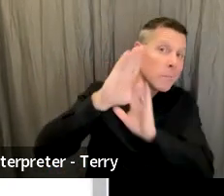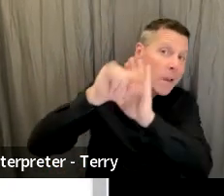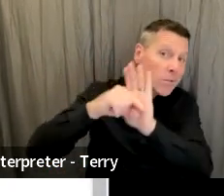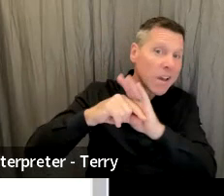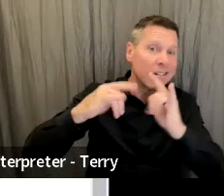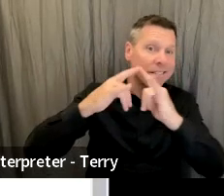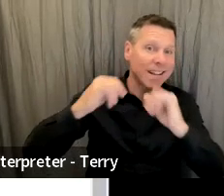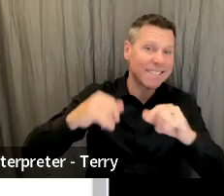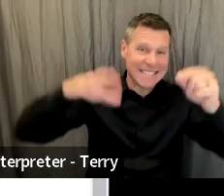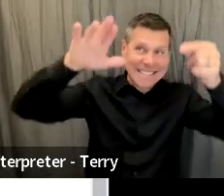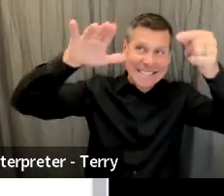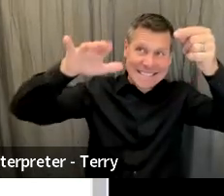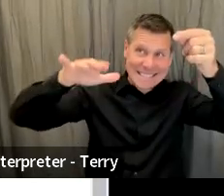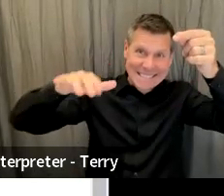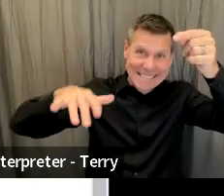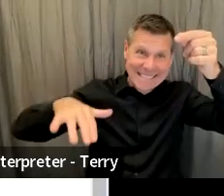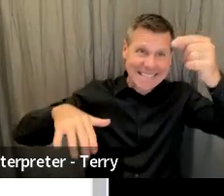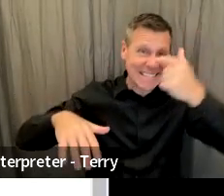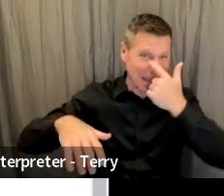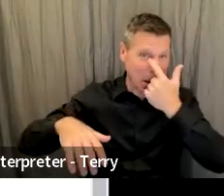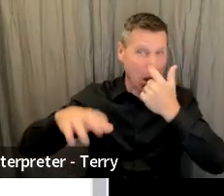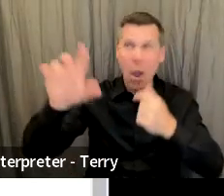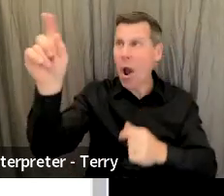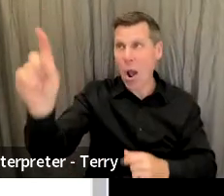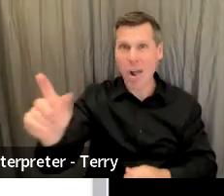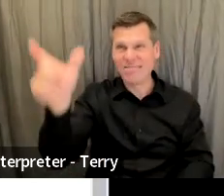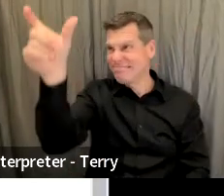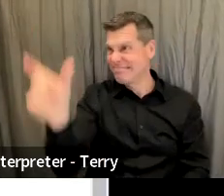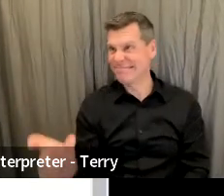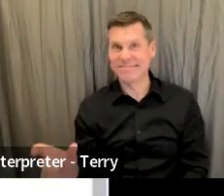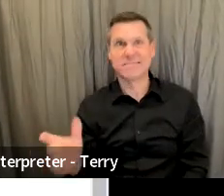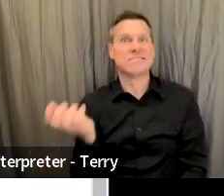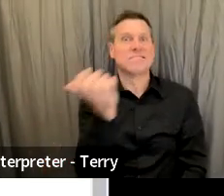best practices, elements of style, all those things, some of them like the typography.